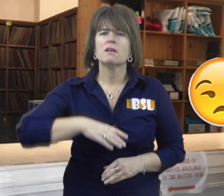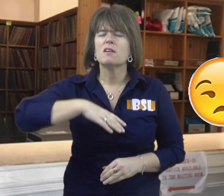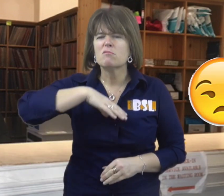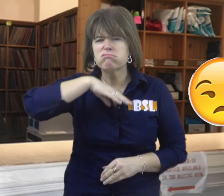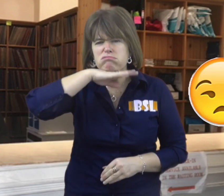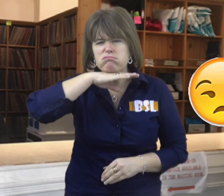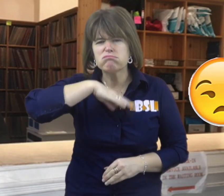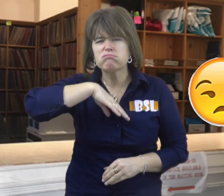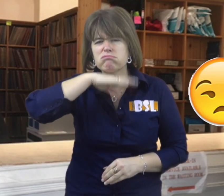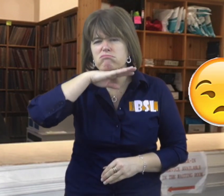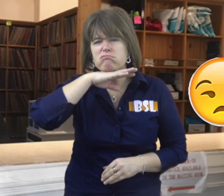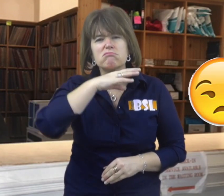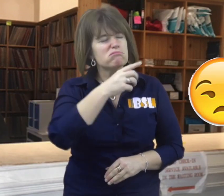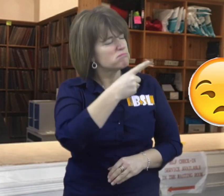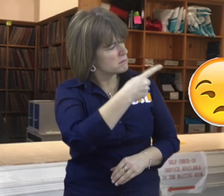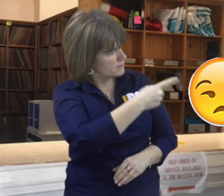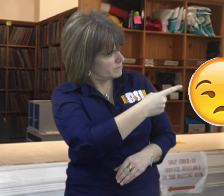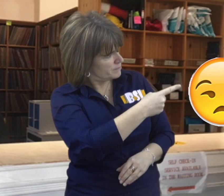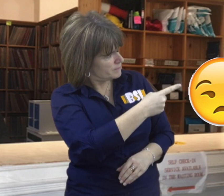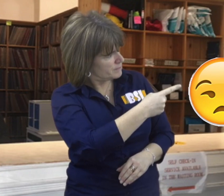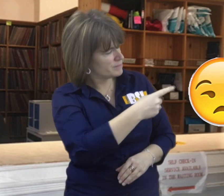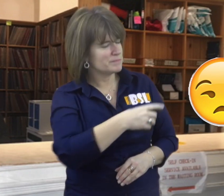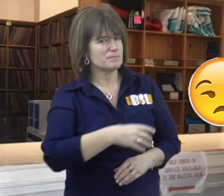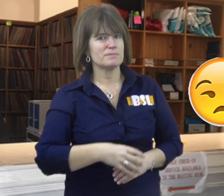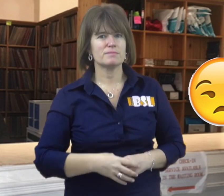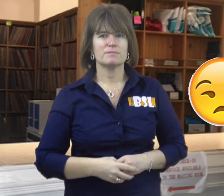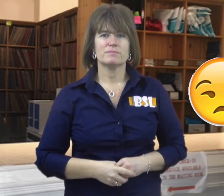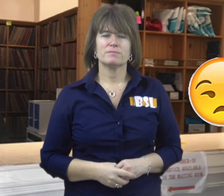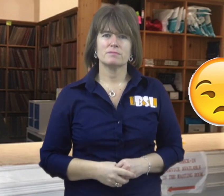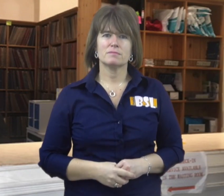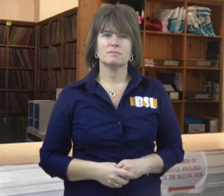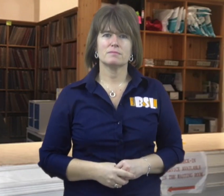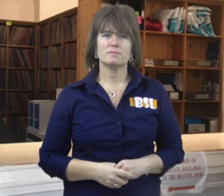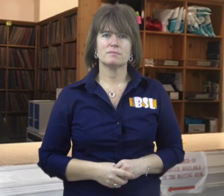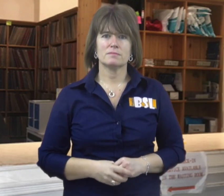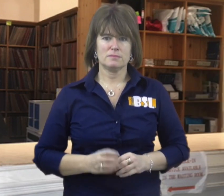Fed-up